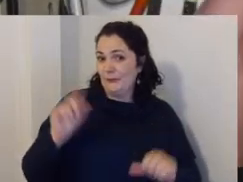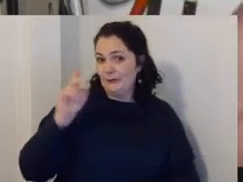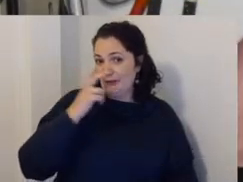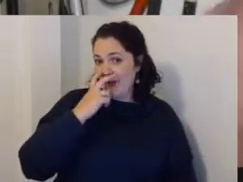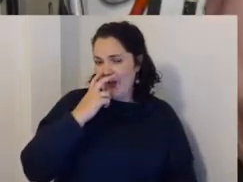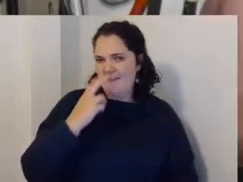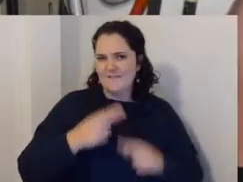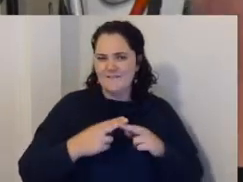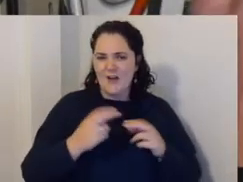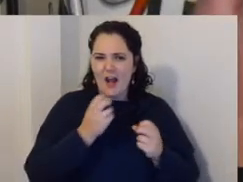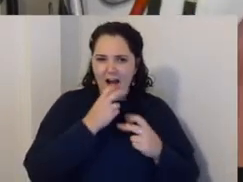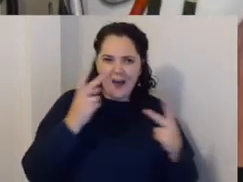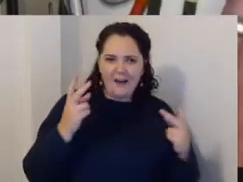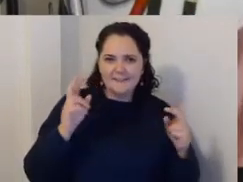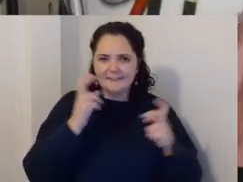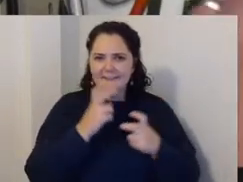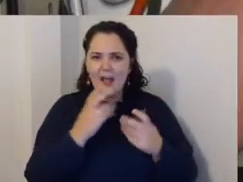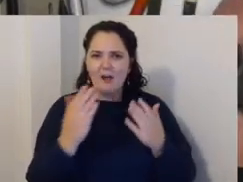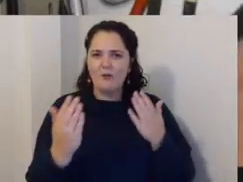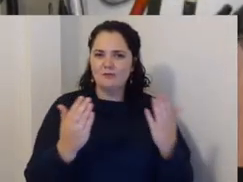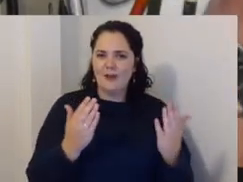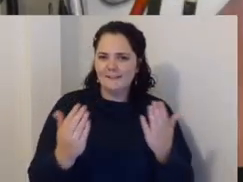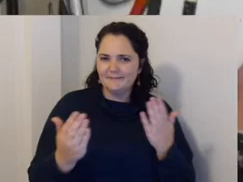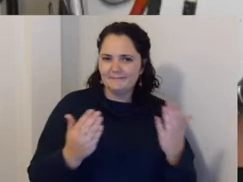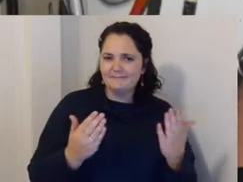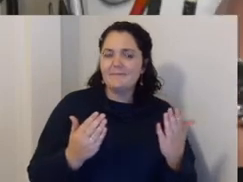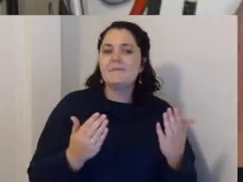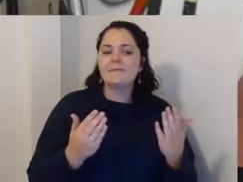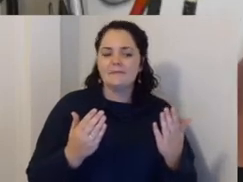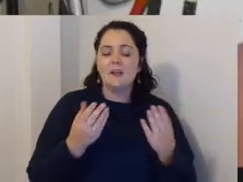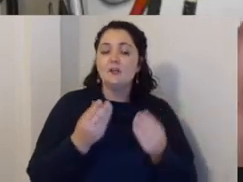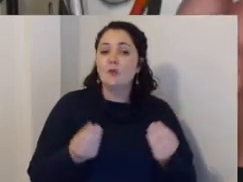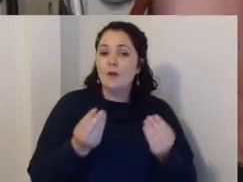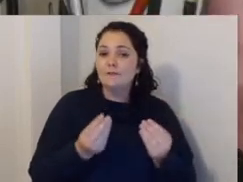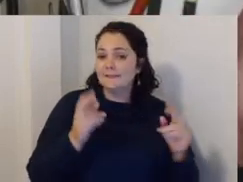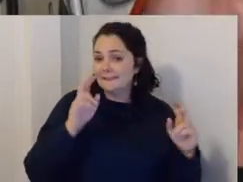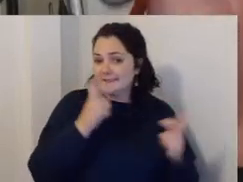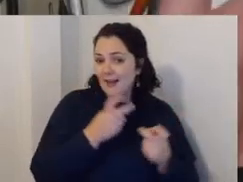high key contrast of light and dark so you got that soft darkness of the graphite together with